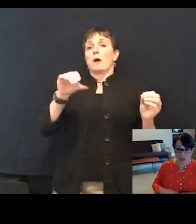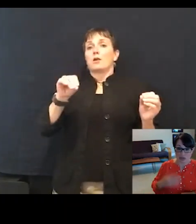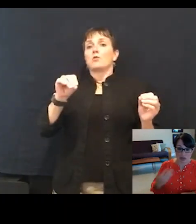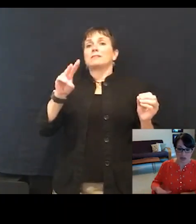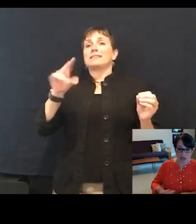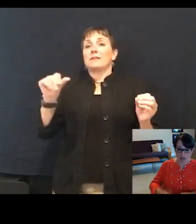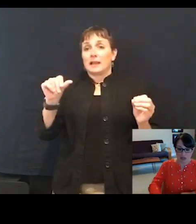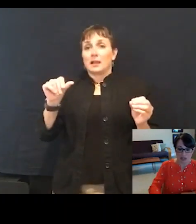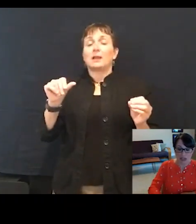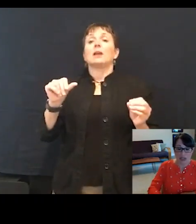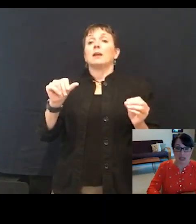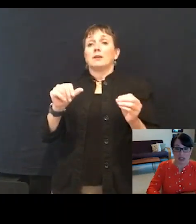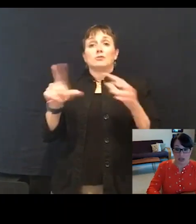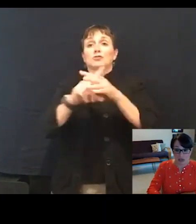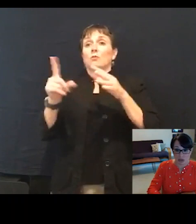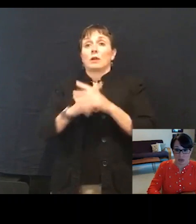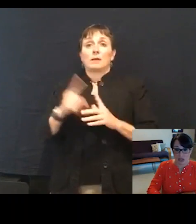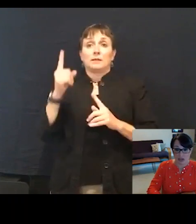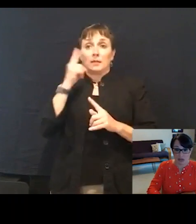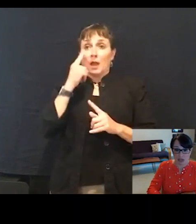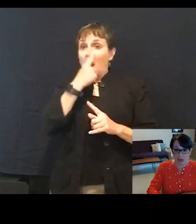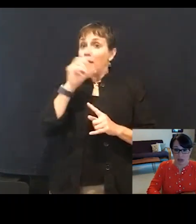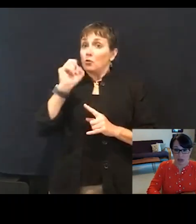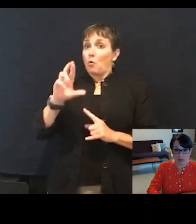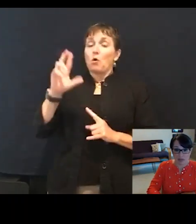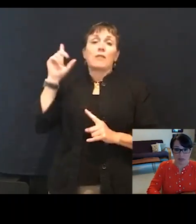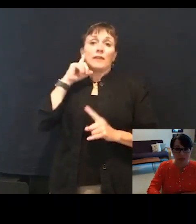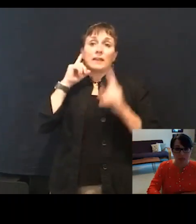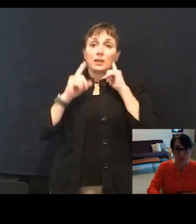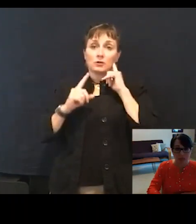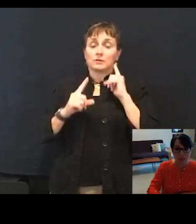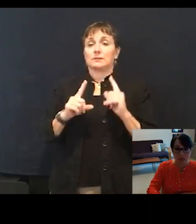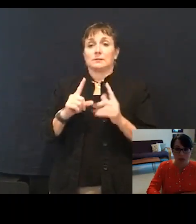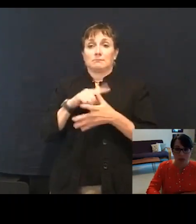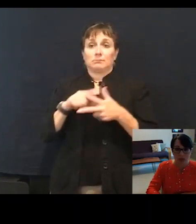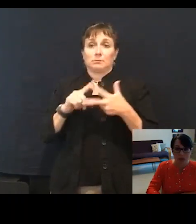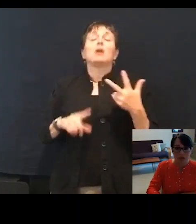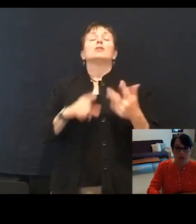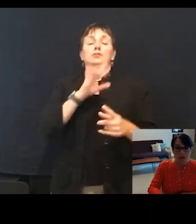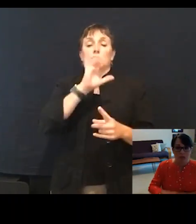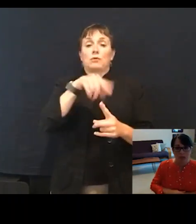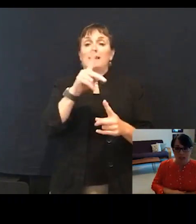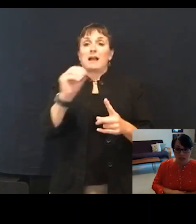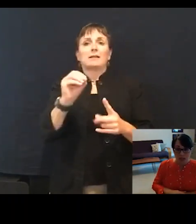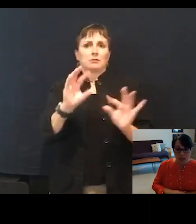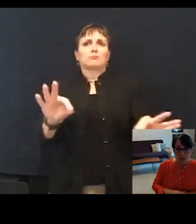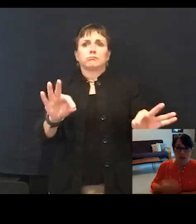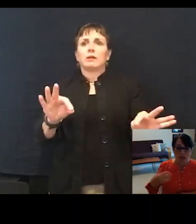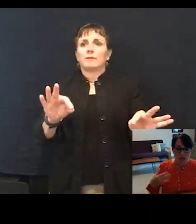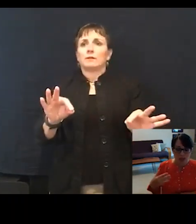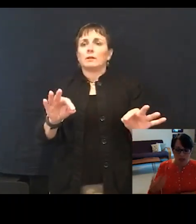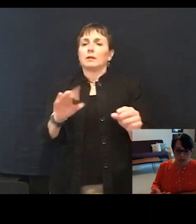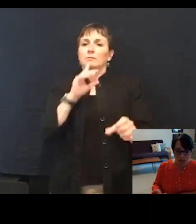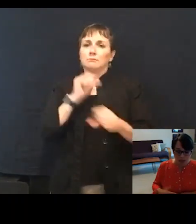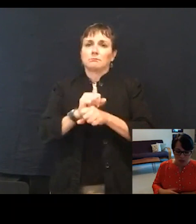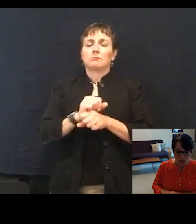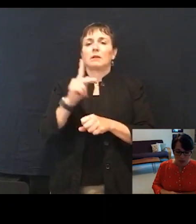So they are definitely a true knockout mouse model. So in summary, we did a bunch of things